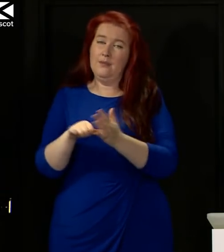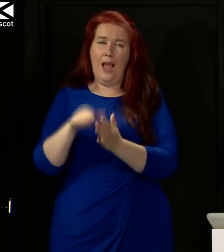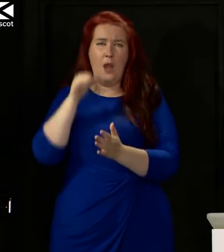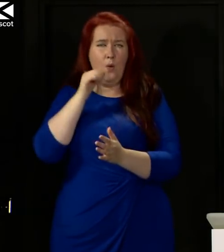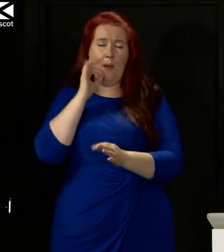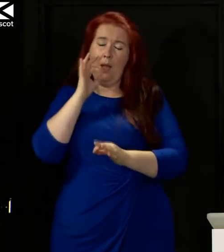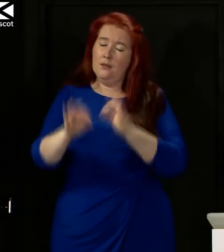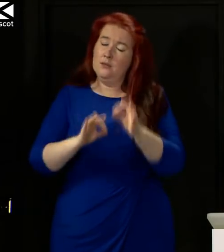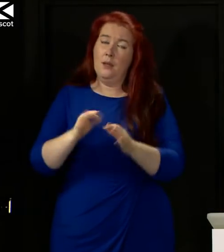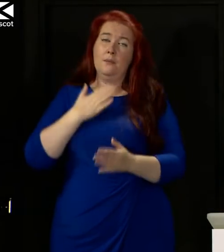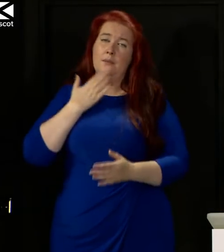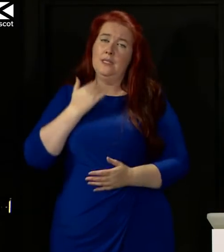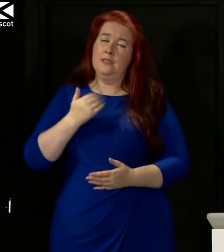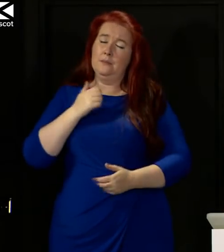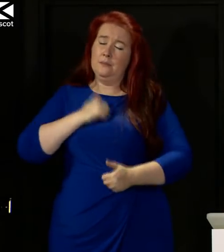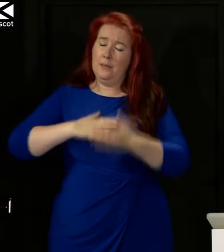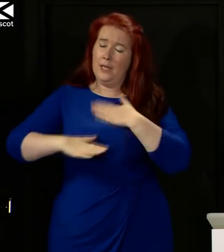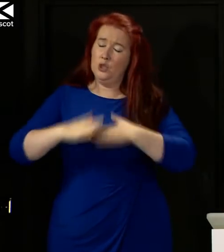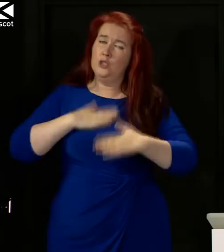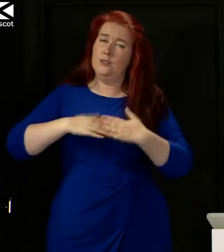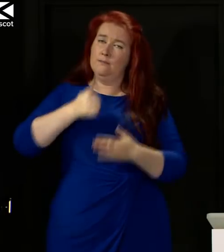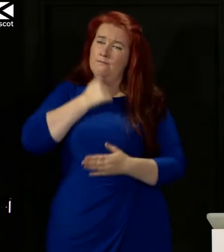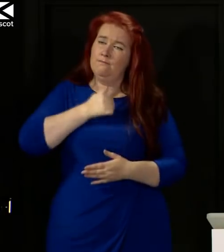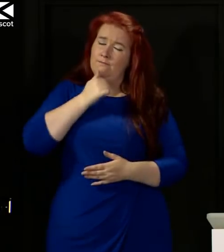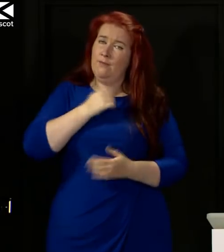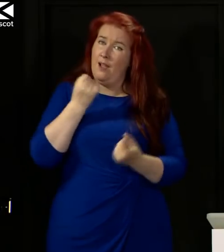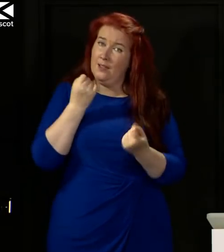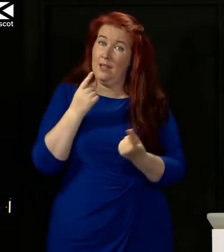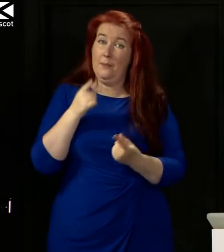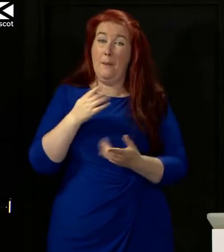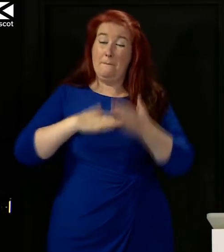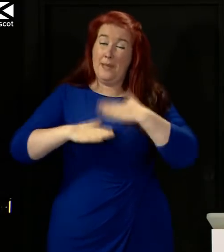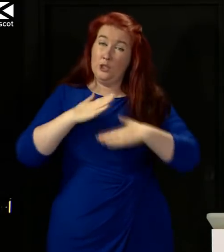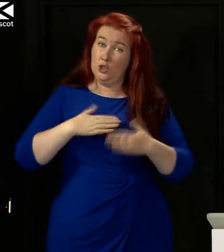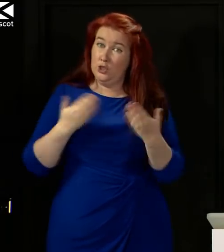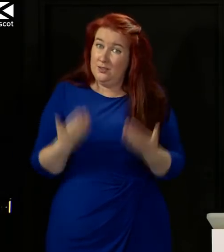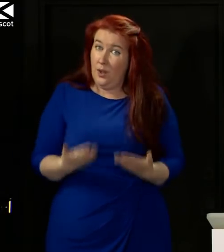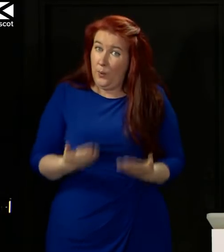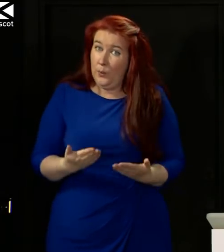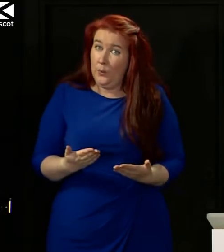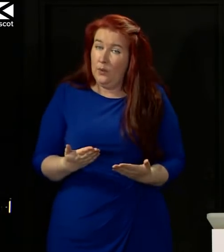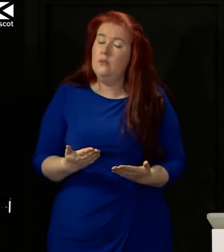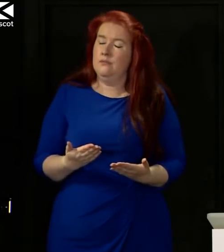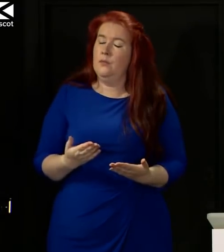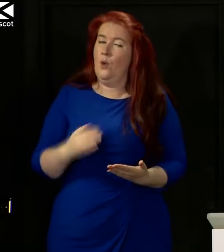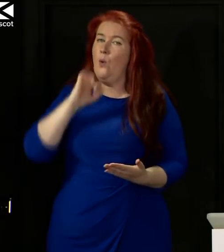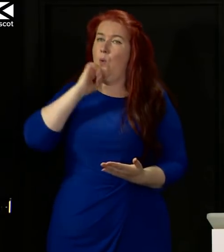patience, I absolutely understand that, but patience right now actually will bring rewards